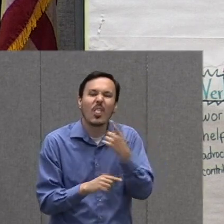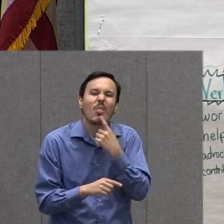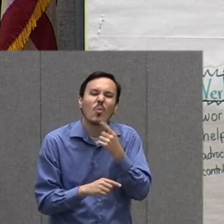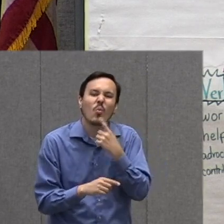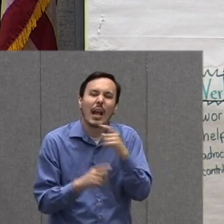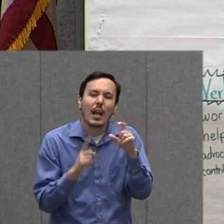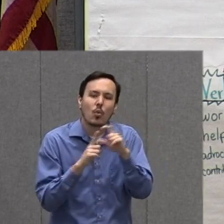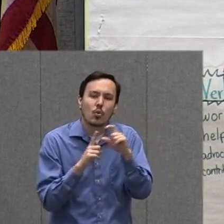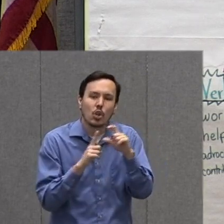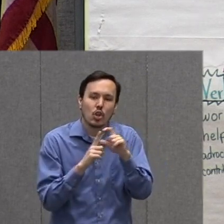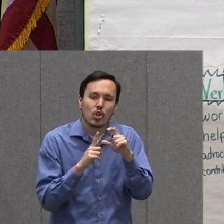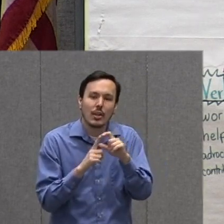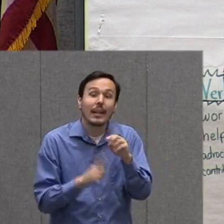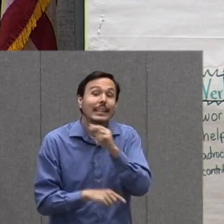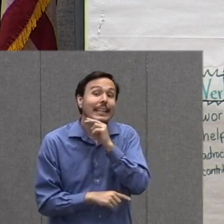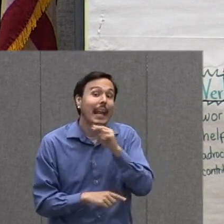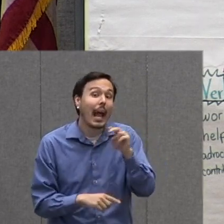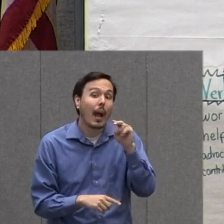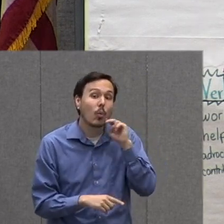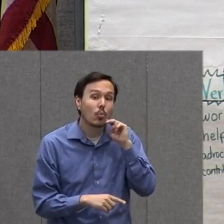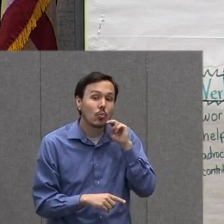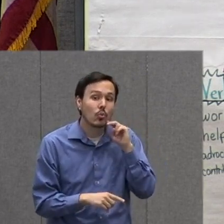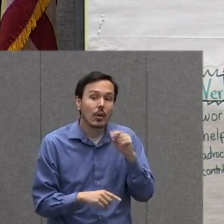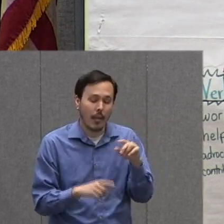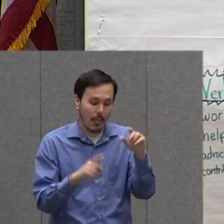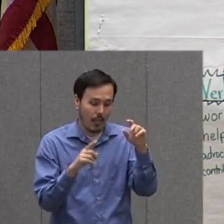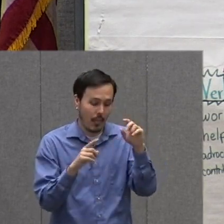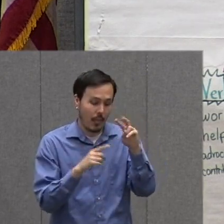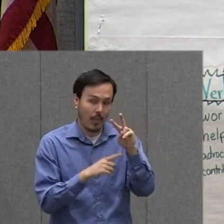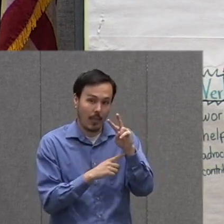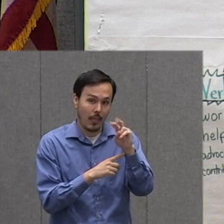our noun, a verb, an adverb,